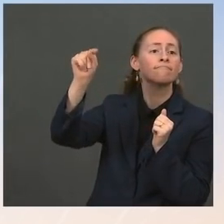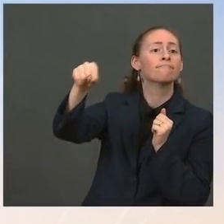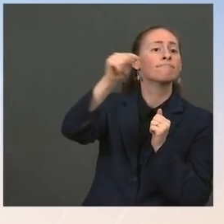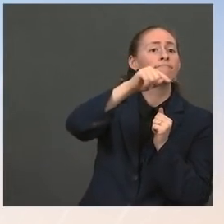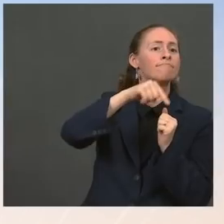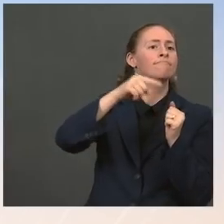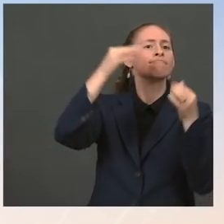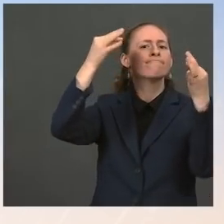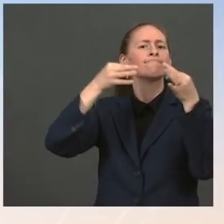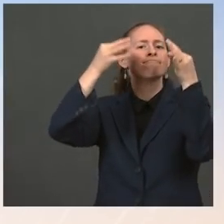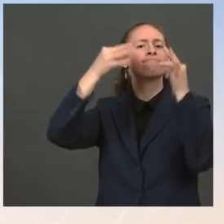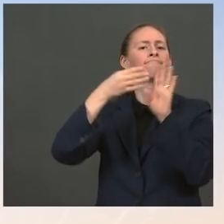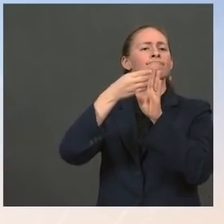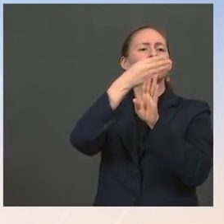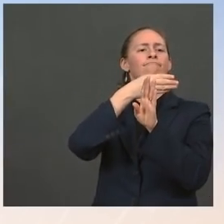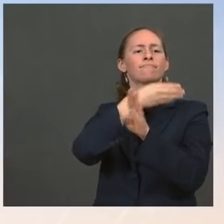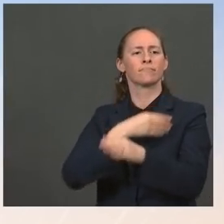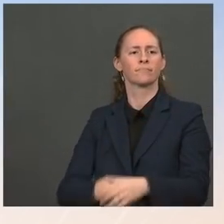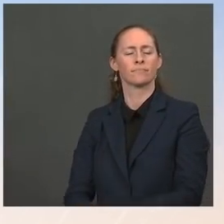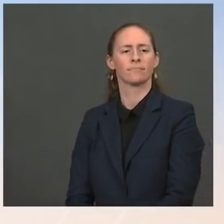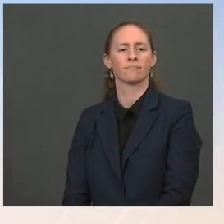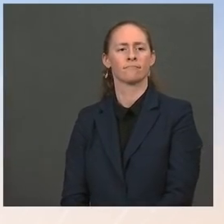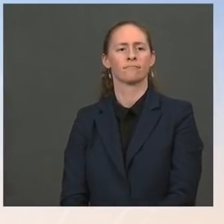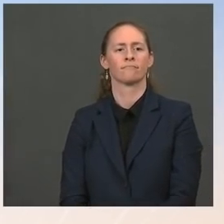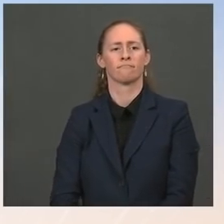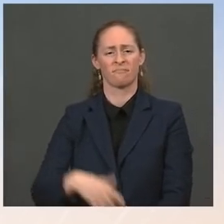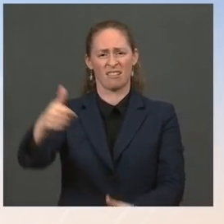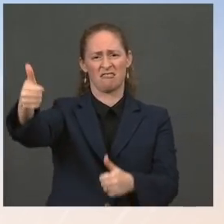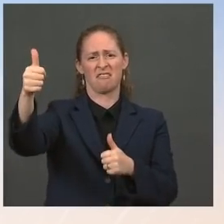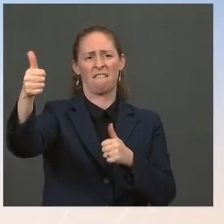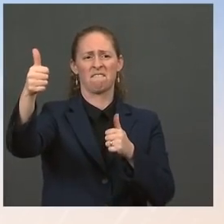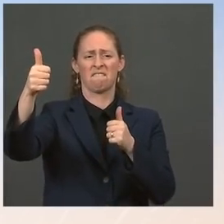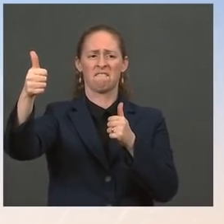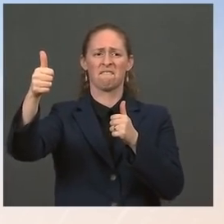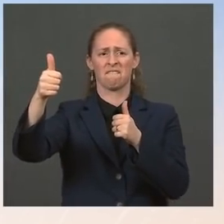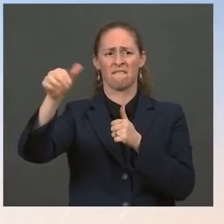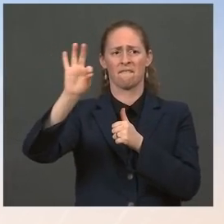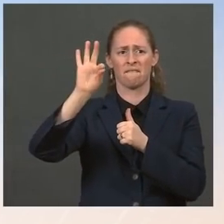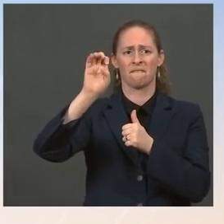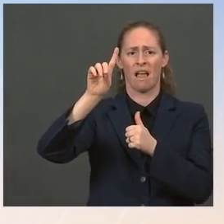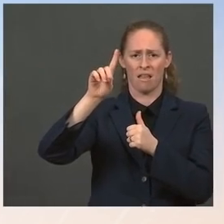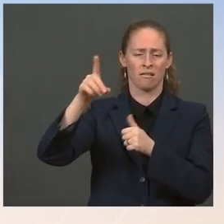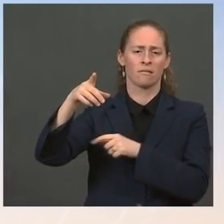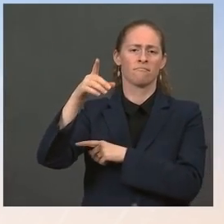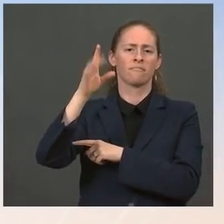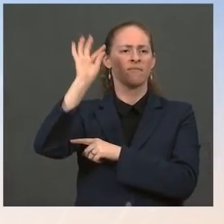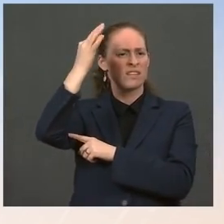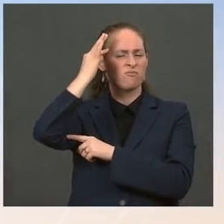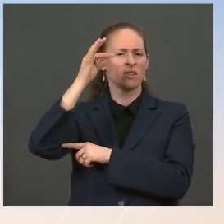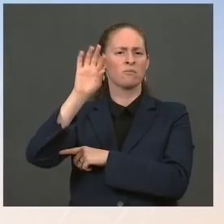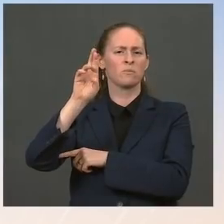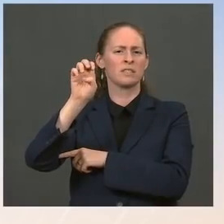of the Fed to an independent Fed -- Federal Reserve. And I'm not going to speak to that from here. The President is confident in the Chairman